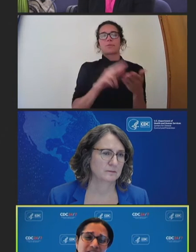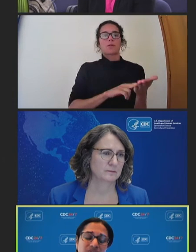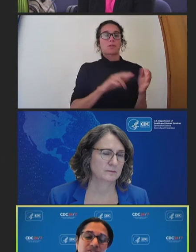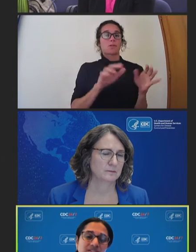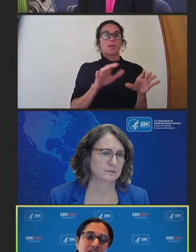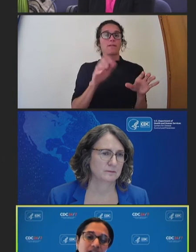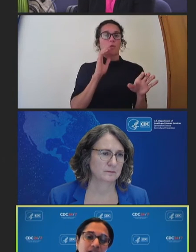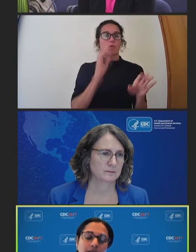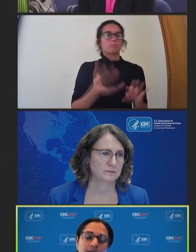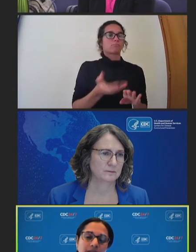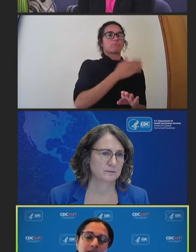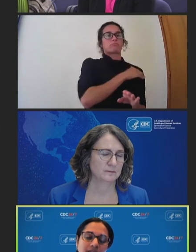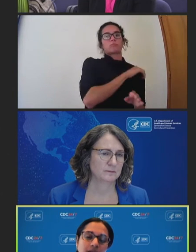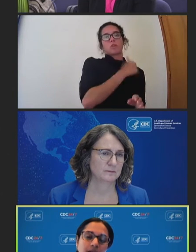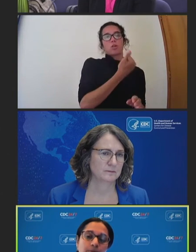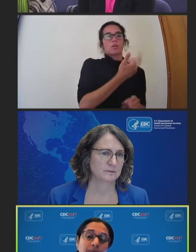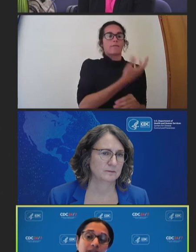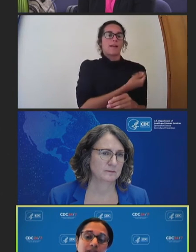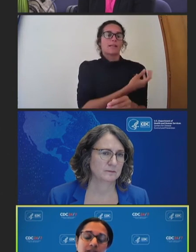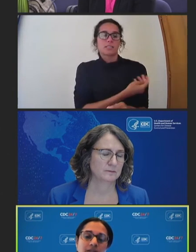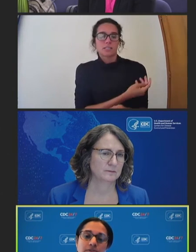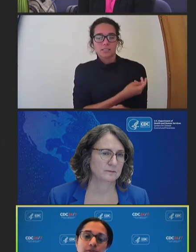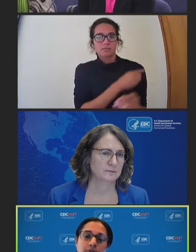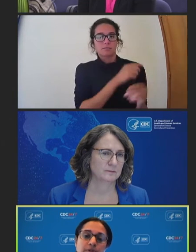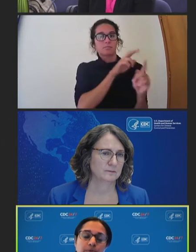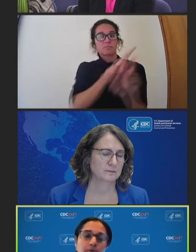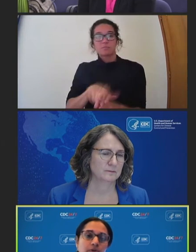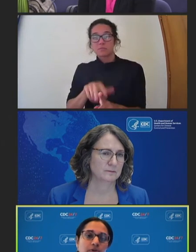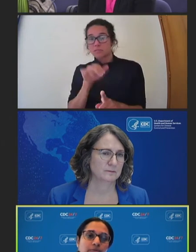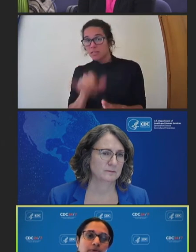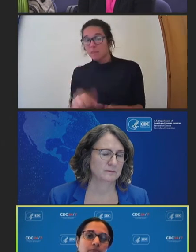my understanding, and perhaps I can connect you to the people in our group if you have